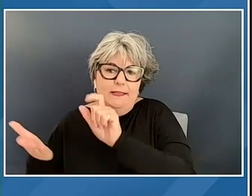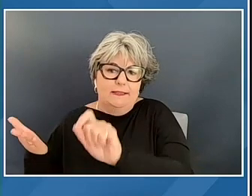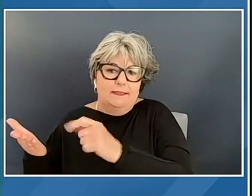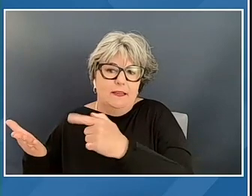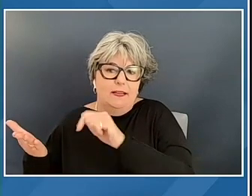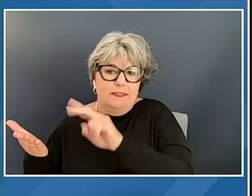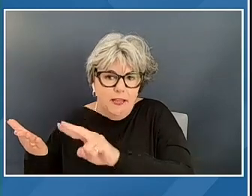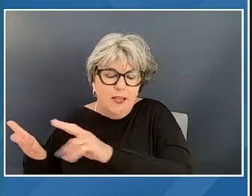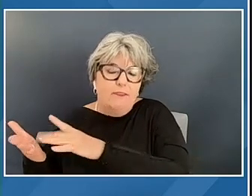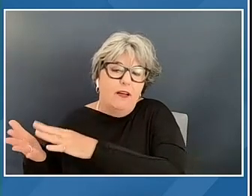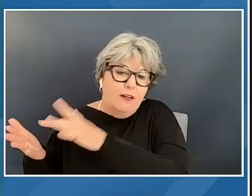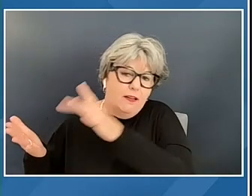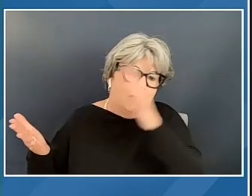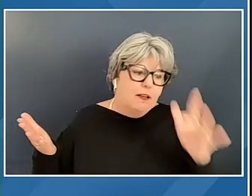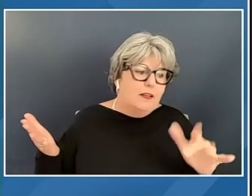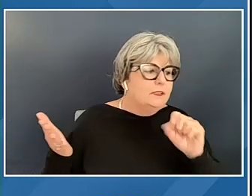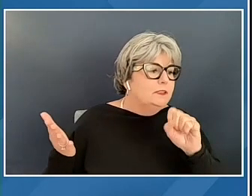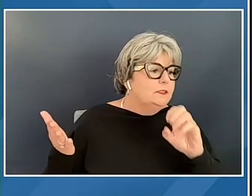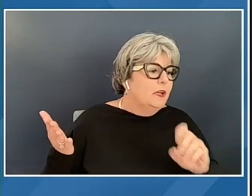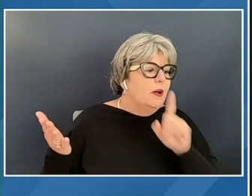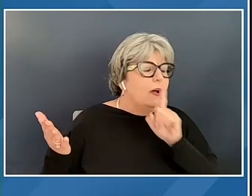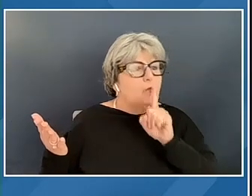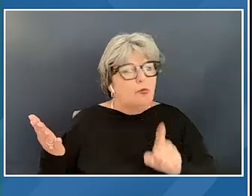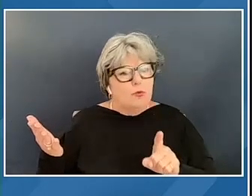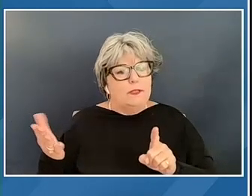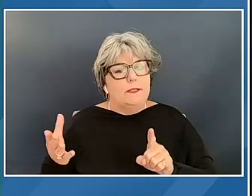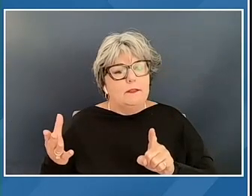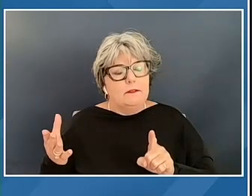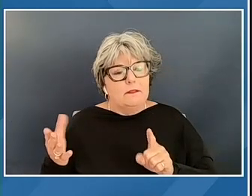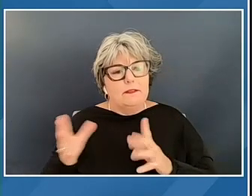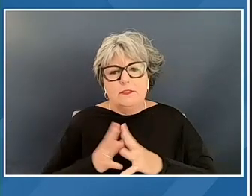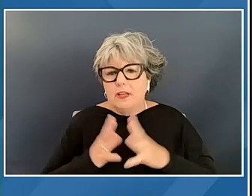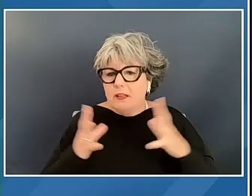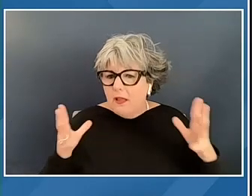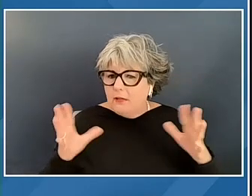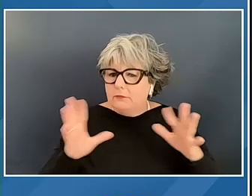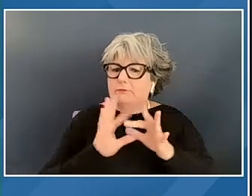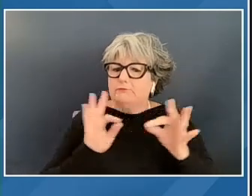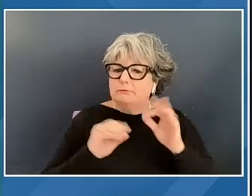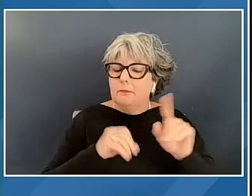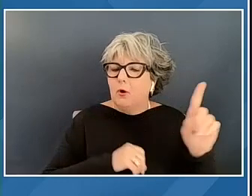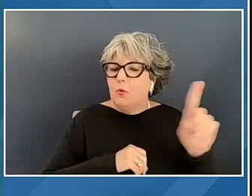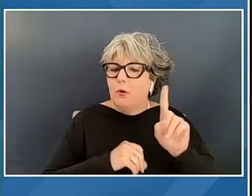So I really think that there's a lot to be said for where we can share information